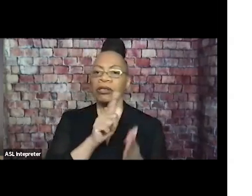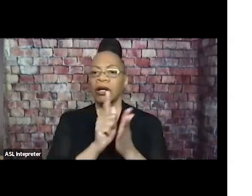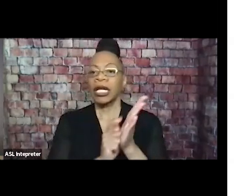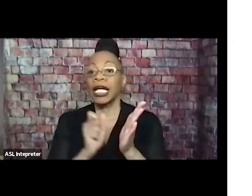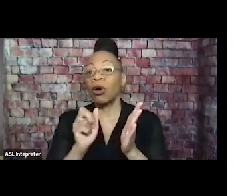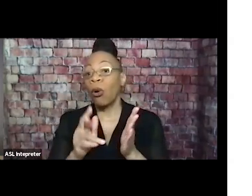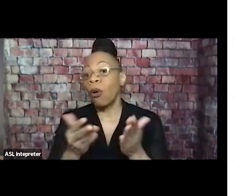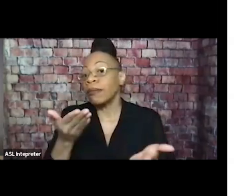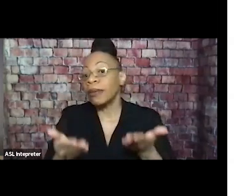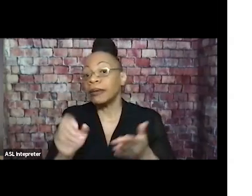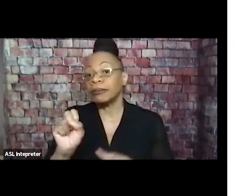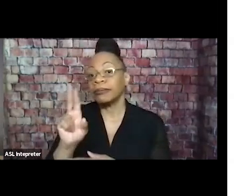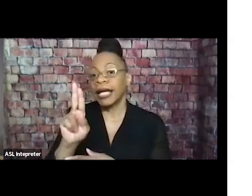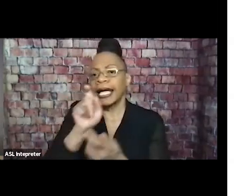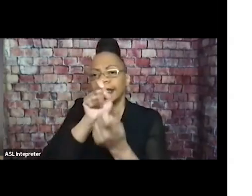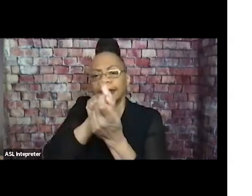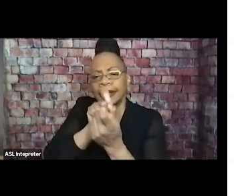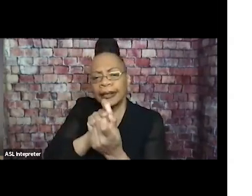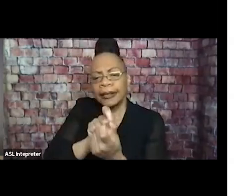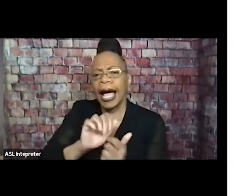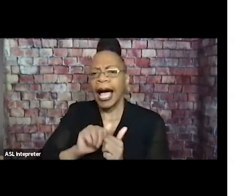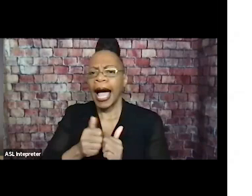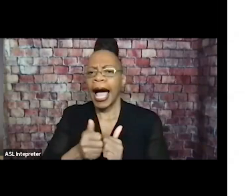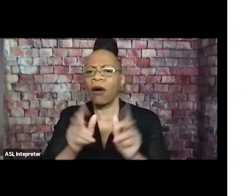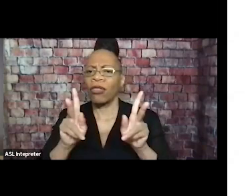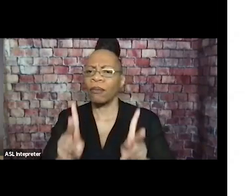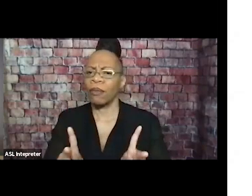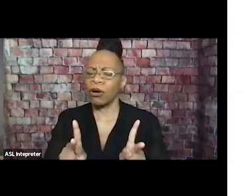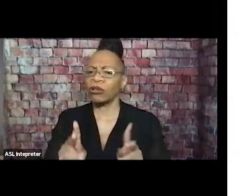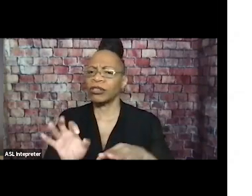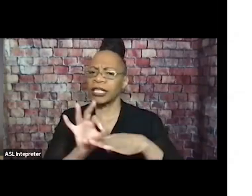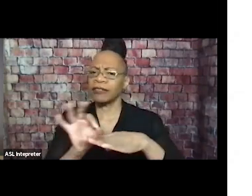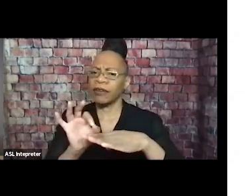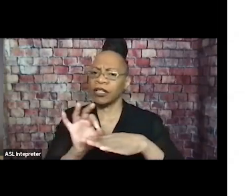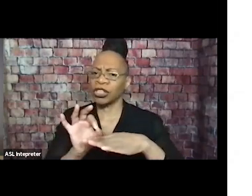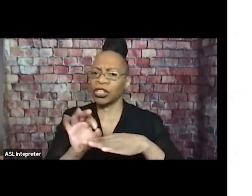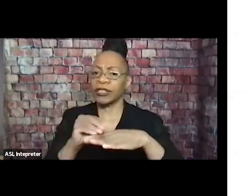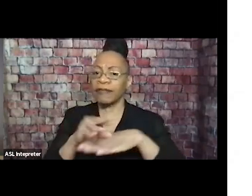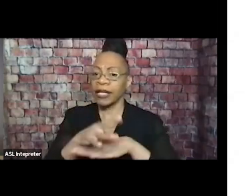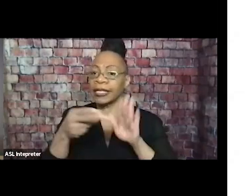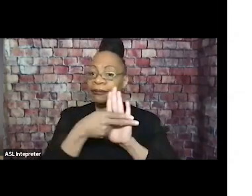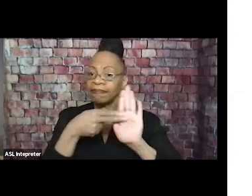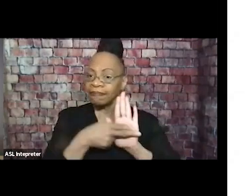and really detailing how their functioning is affected by those diagnoses that they have.